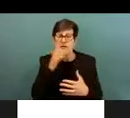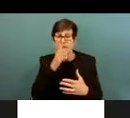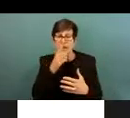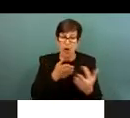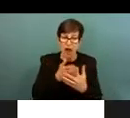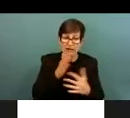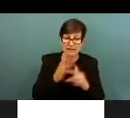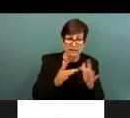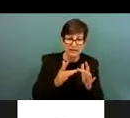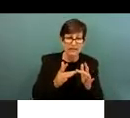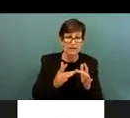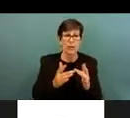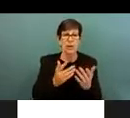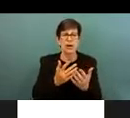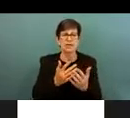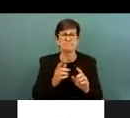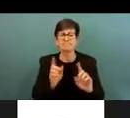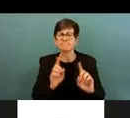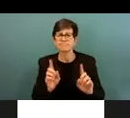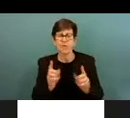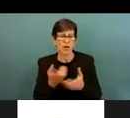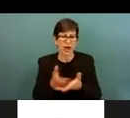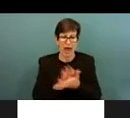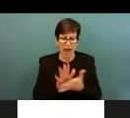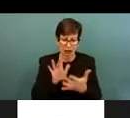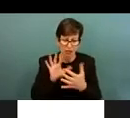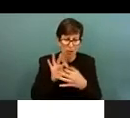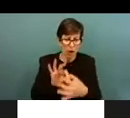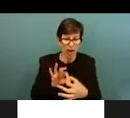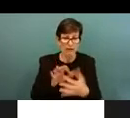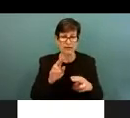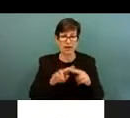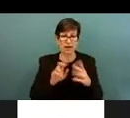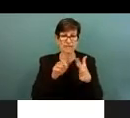connecting? What sort of connection do they have? Is it fixed broadband or is it mobile